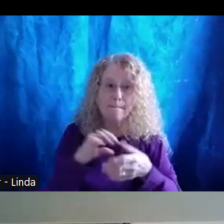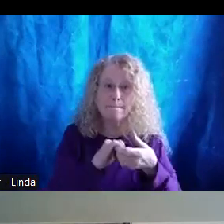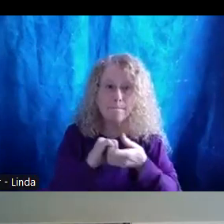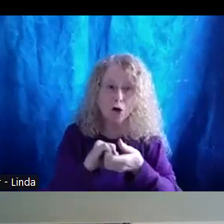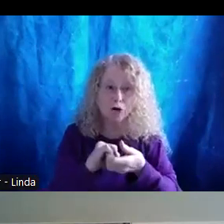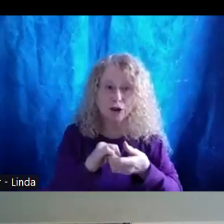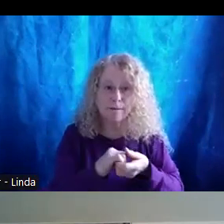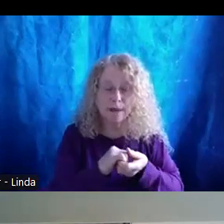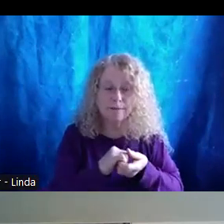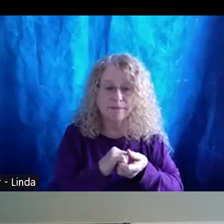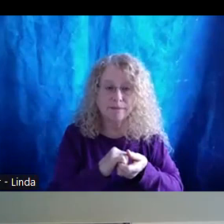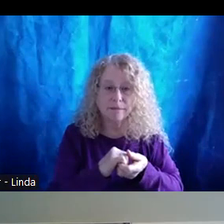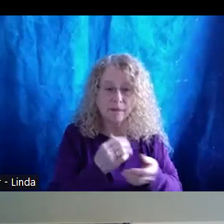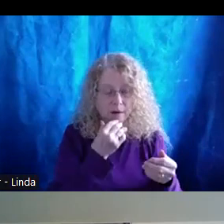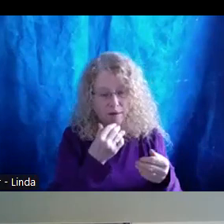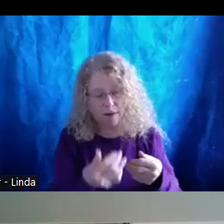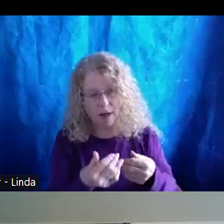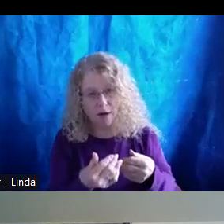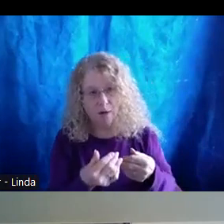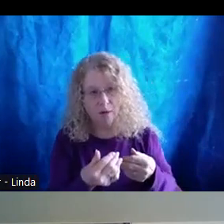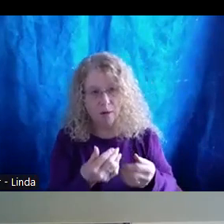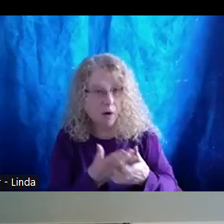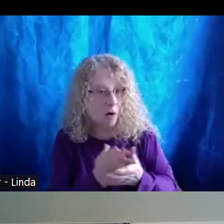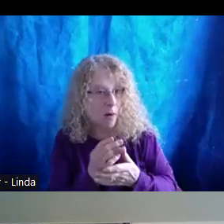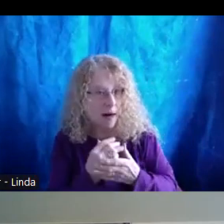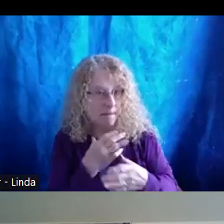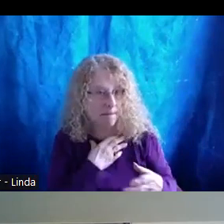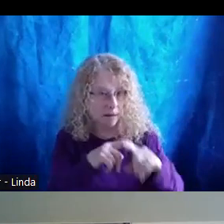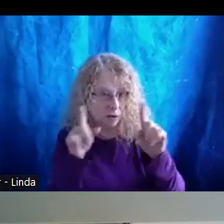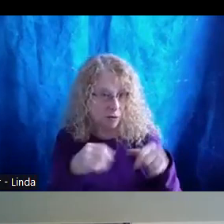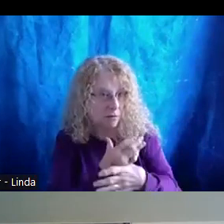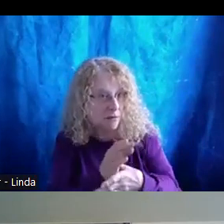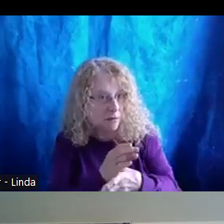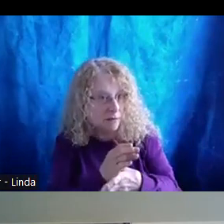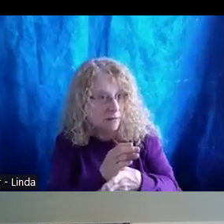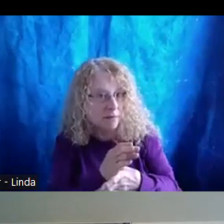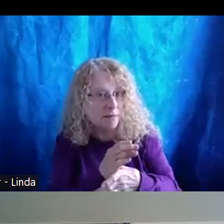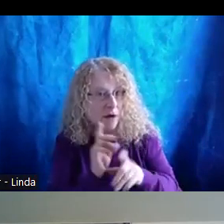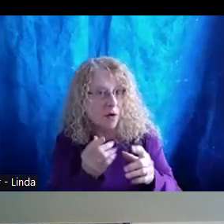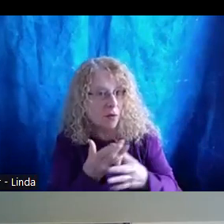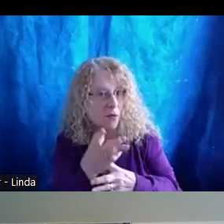THANK YOU. IS IT OKAY IF I SHARE MY SCREEN AND WALK-THROUGH A POWER POINT. ABSOLUTELY.